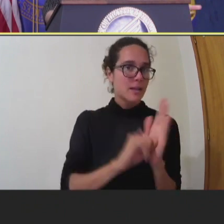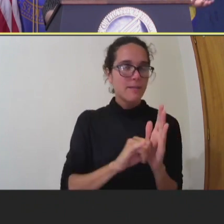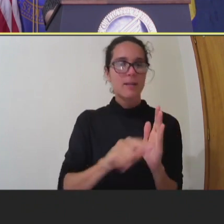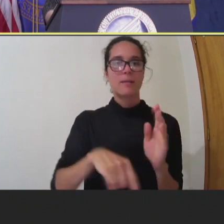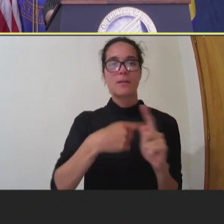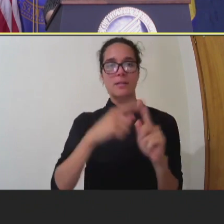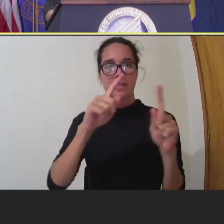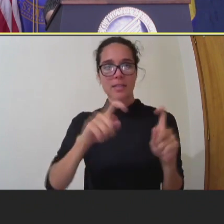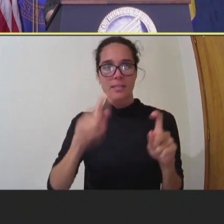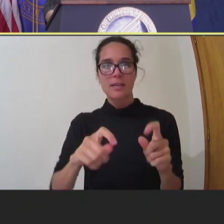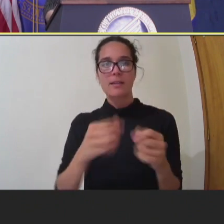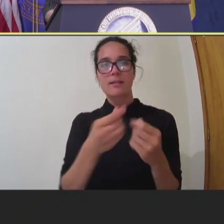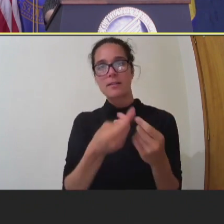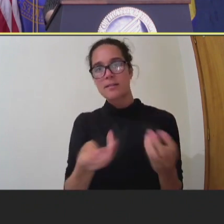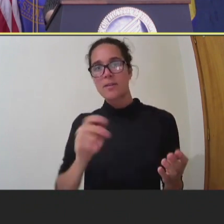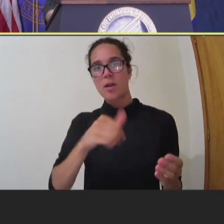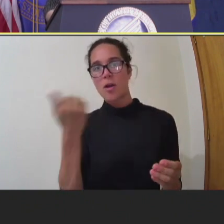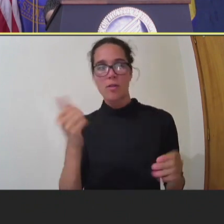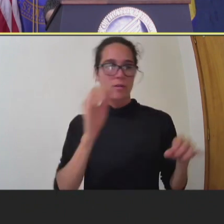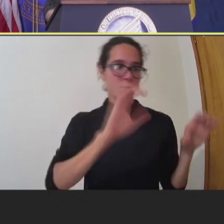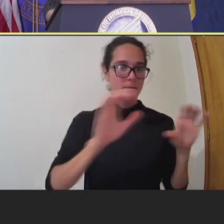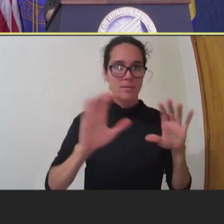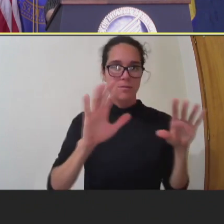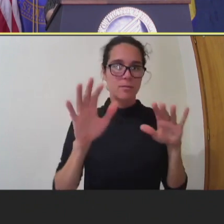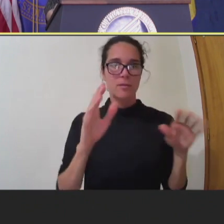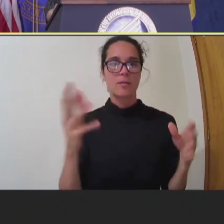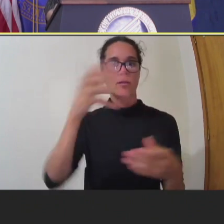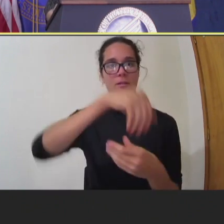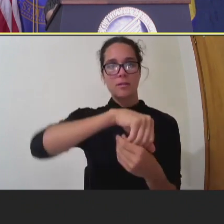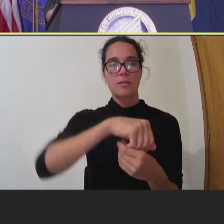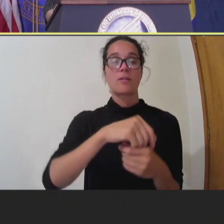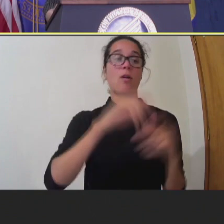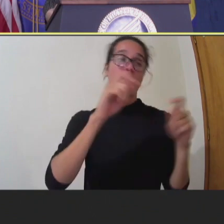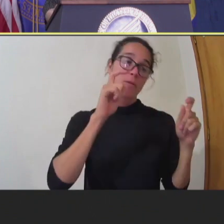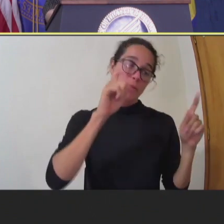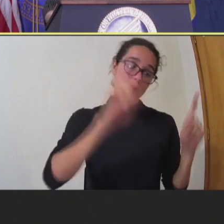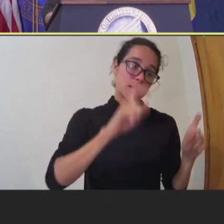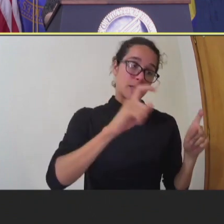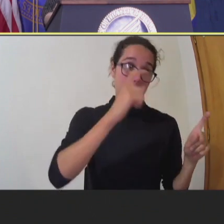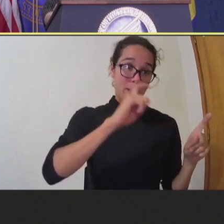that will first be tested in mice and then hopefully human clinical trials.